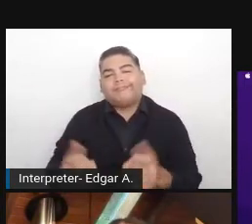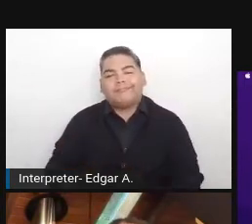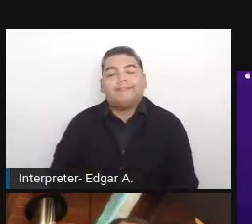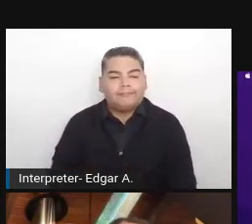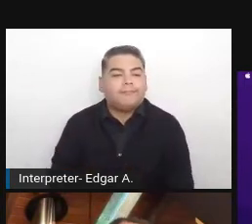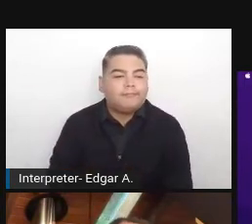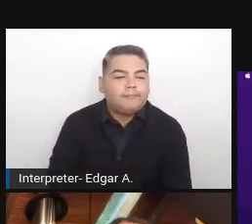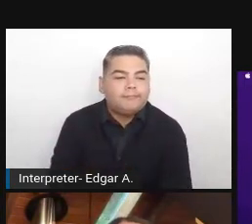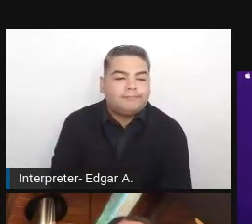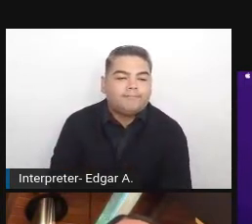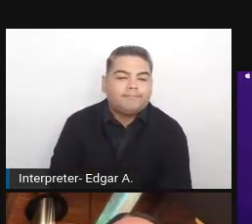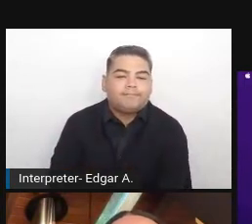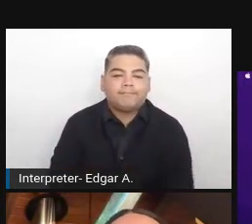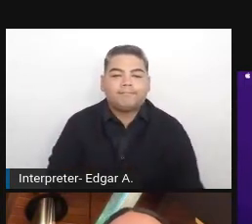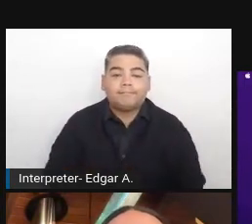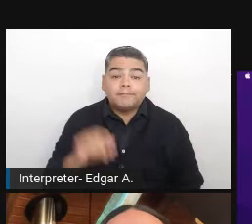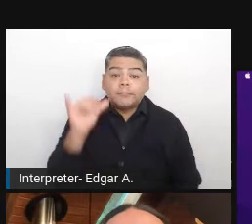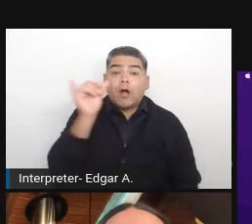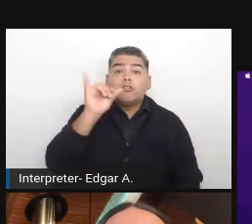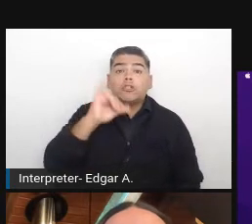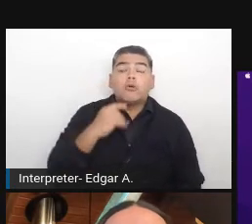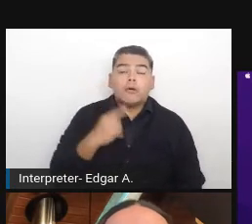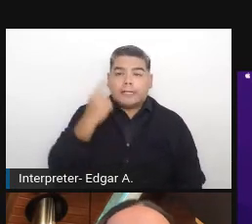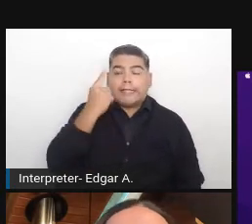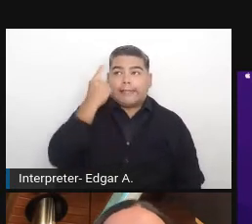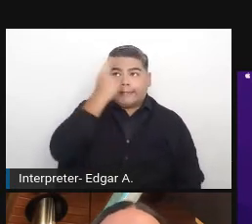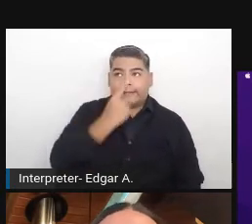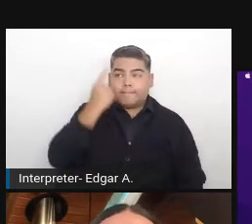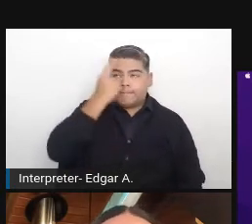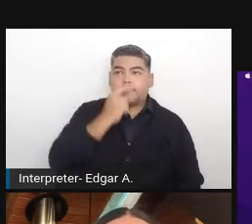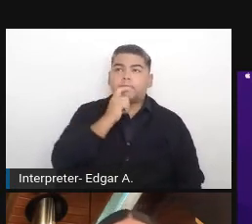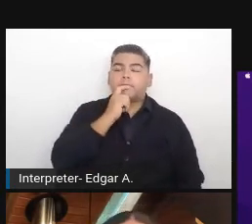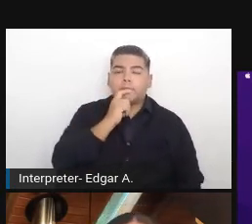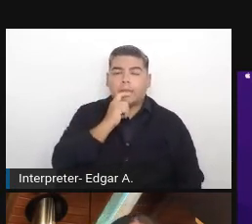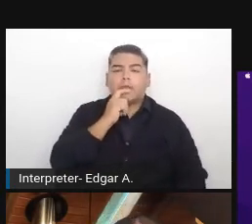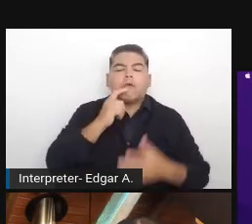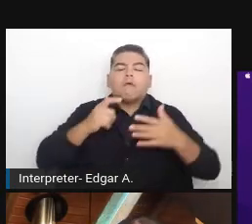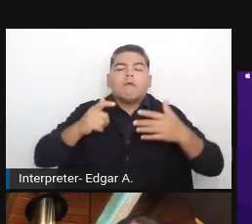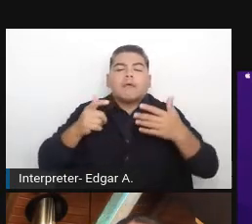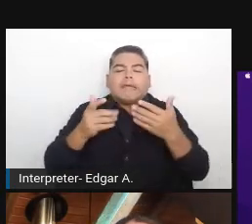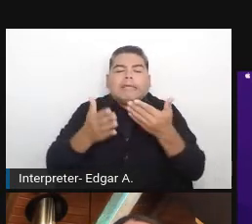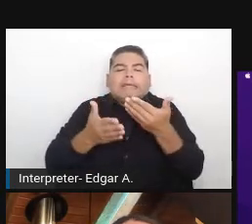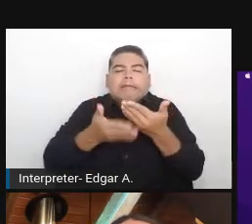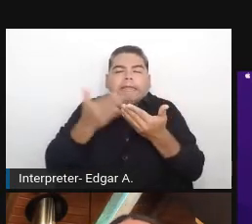You also want to think about the easiest way for users to give you the information you need and what kind of